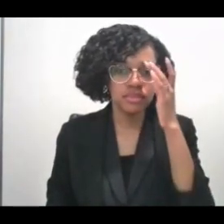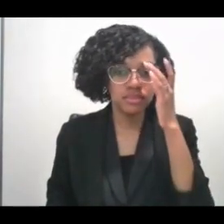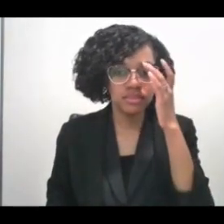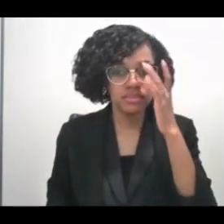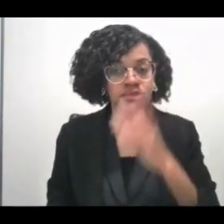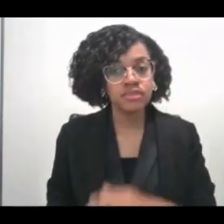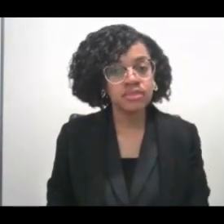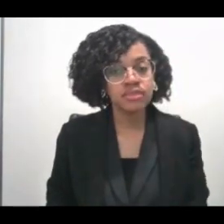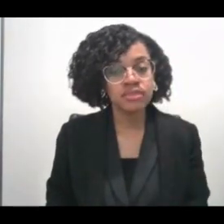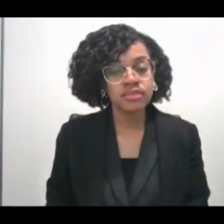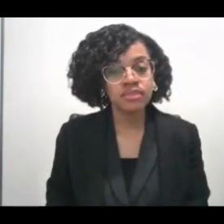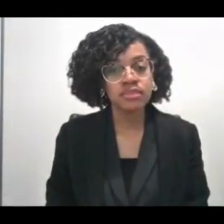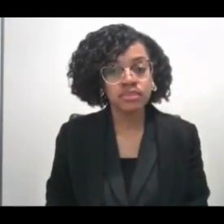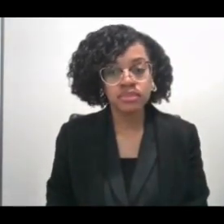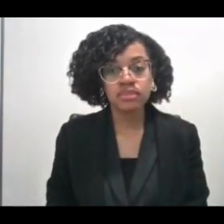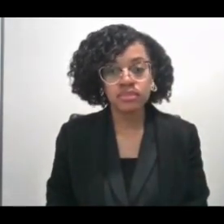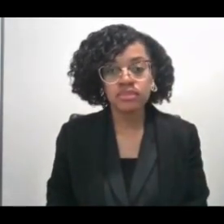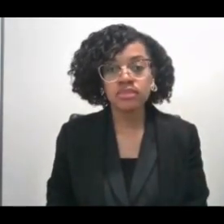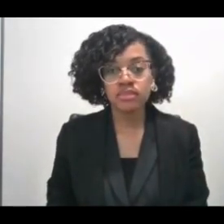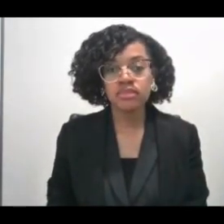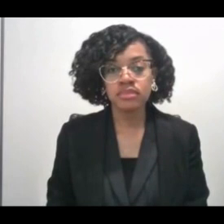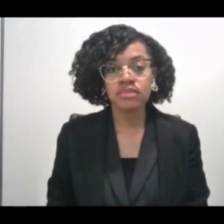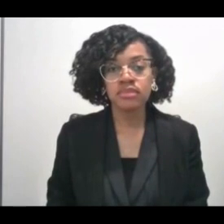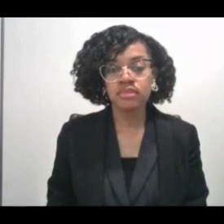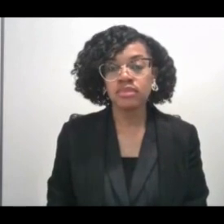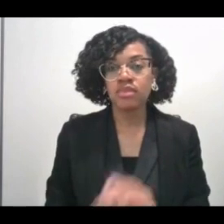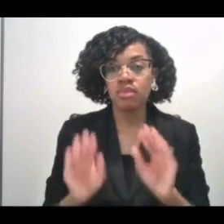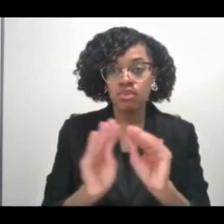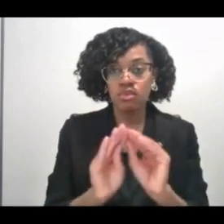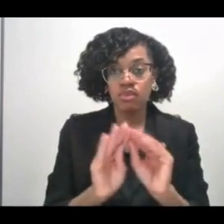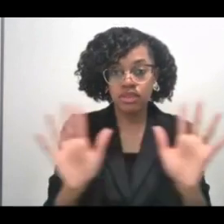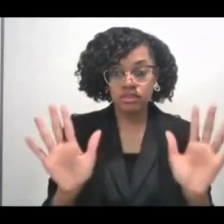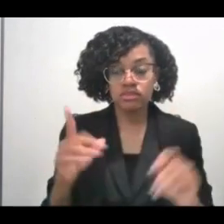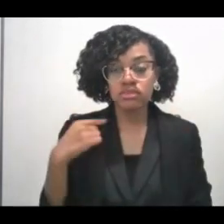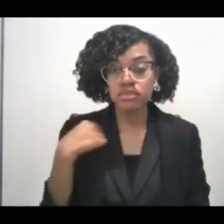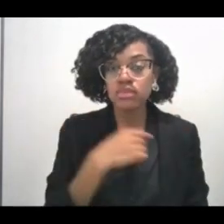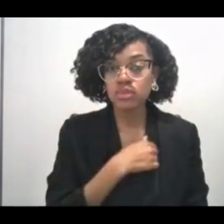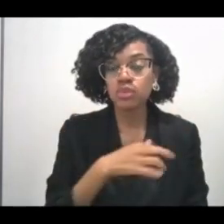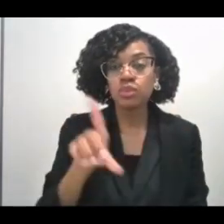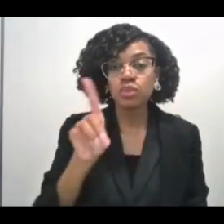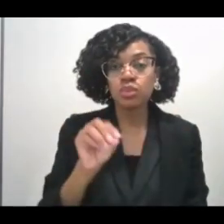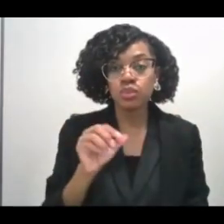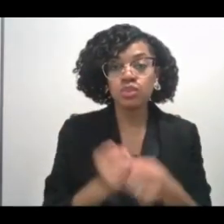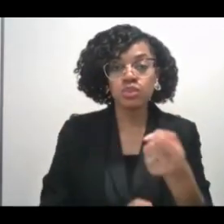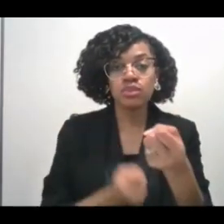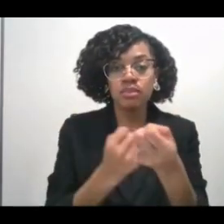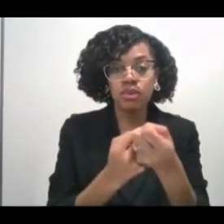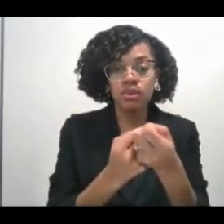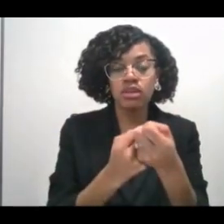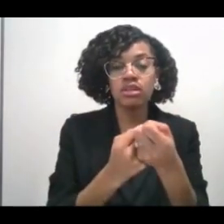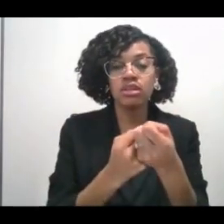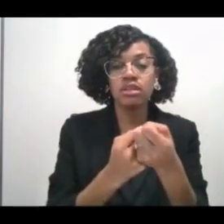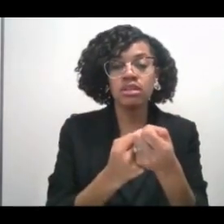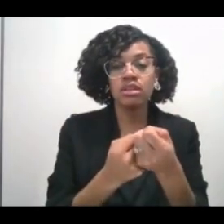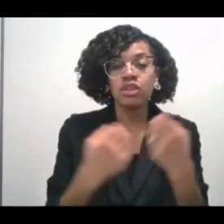Unknown: So to be clear, we do support resilience efforts that